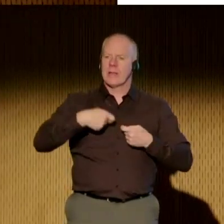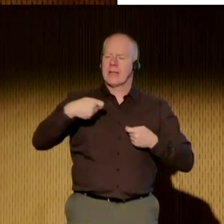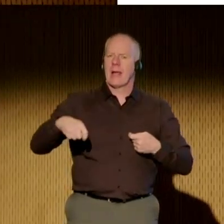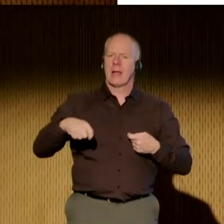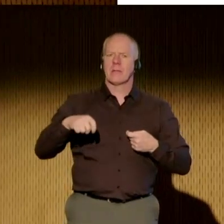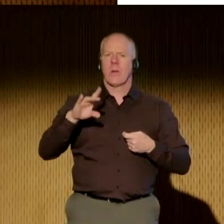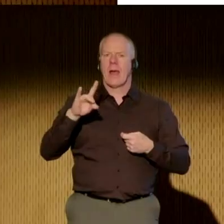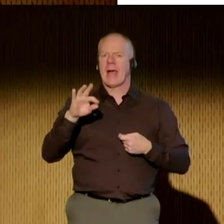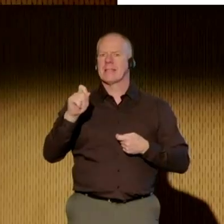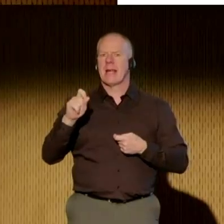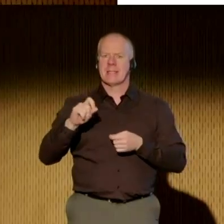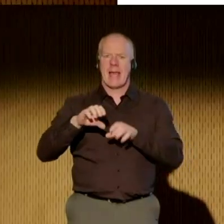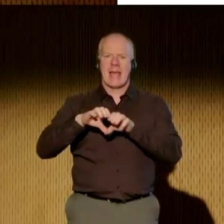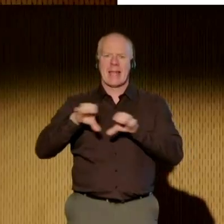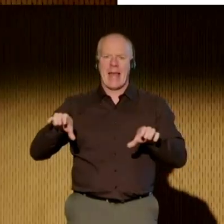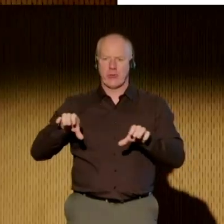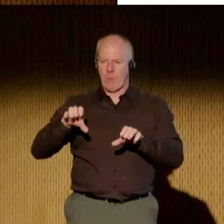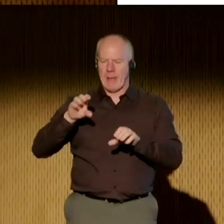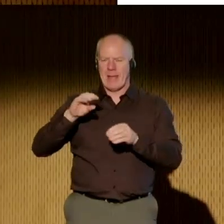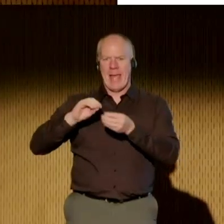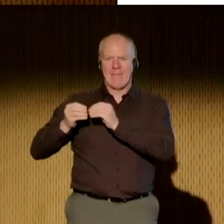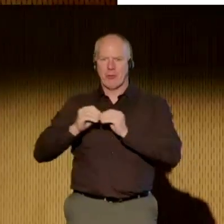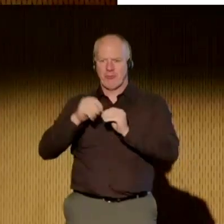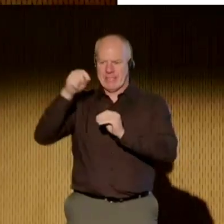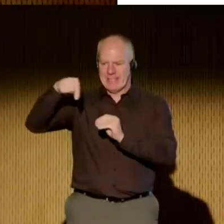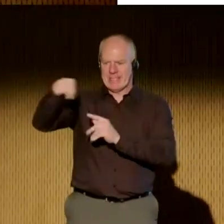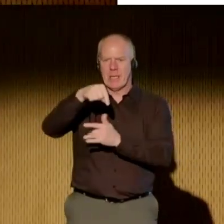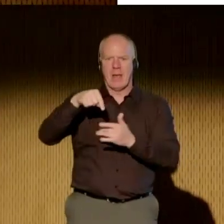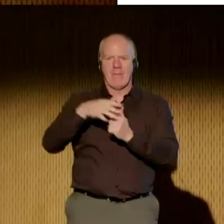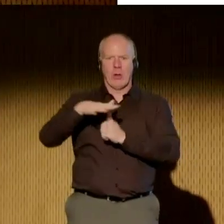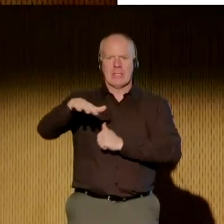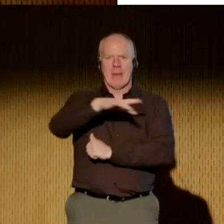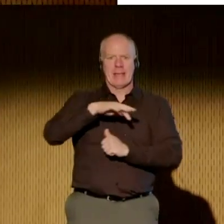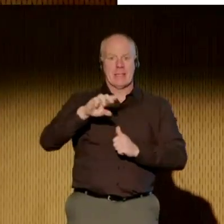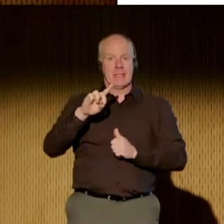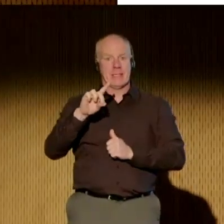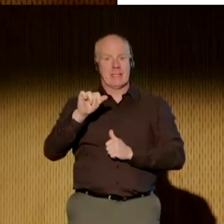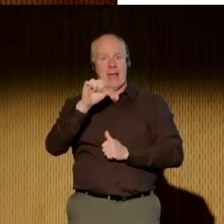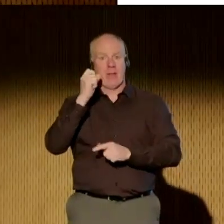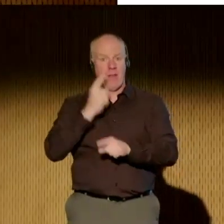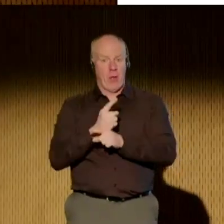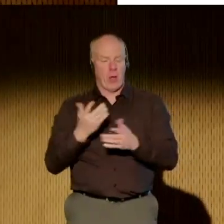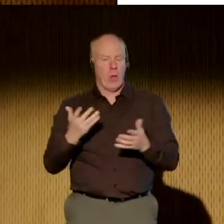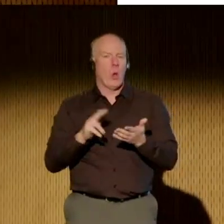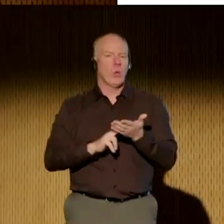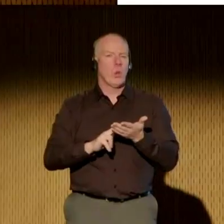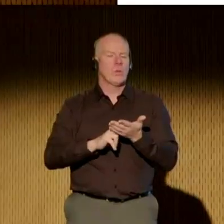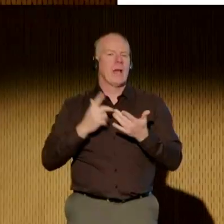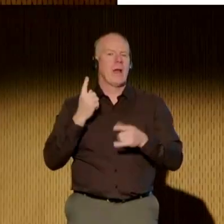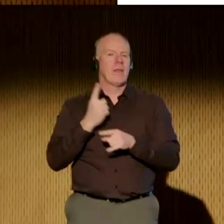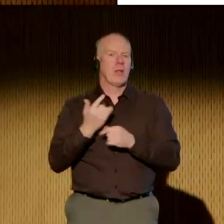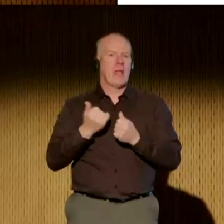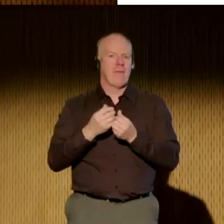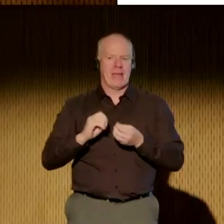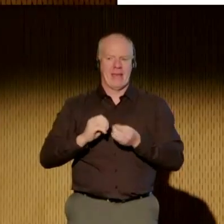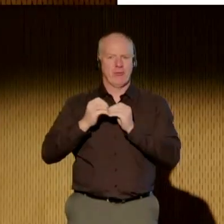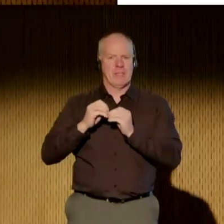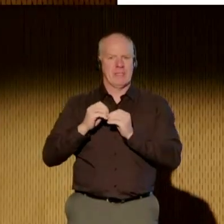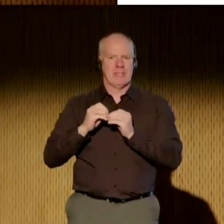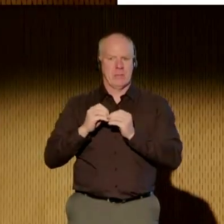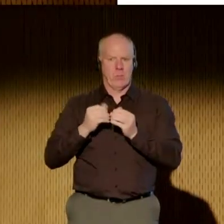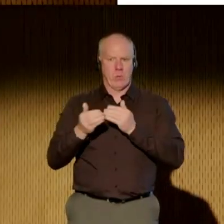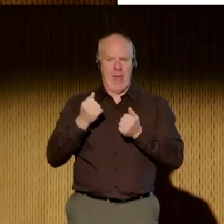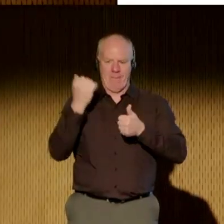inventory with space. So the data...sorry, we use it in the inventory with the effective and